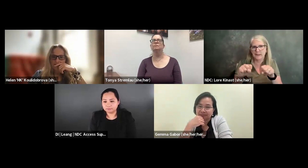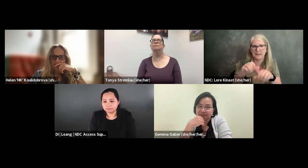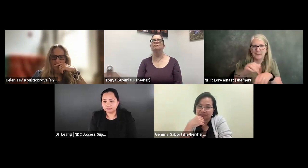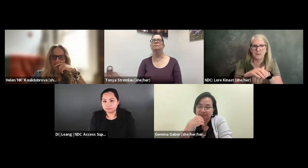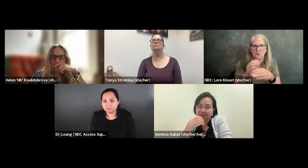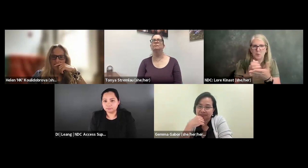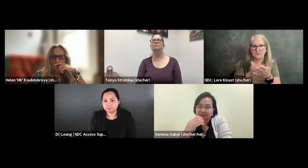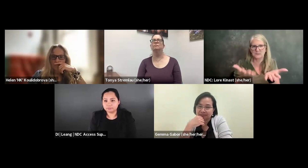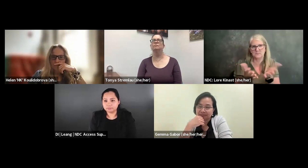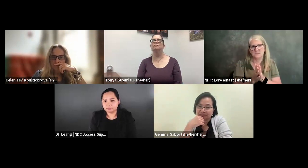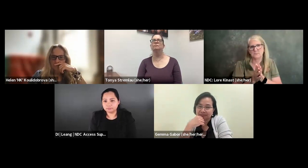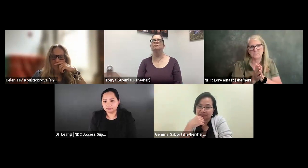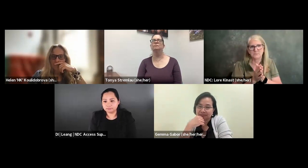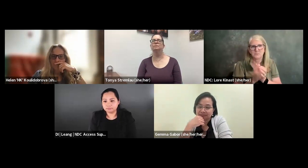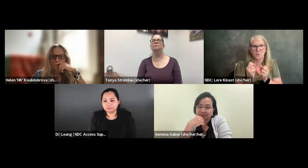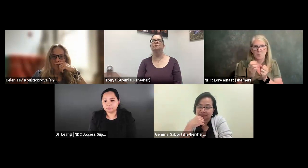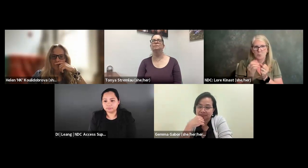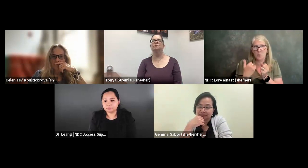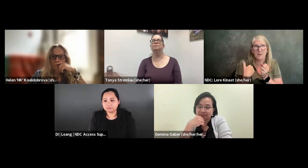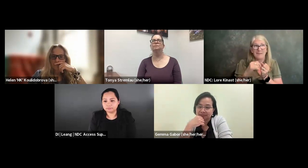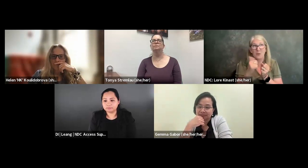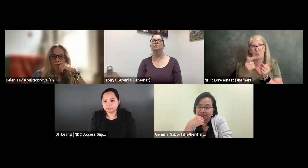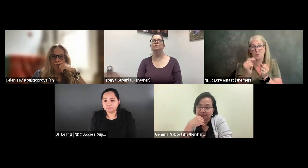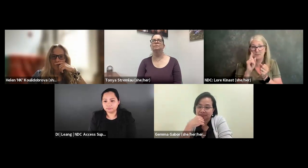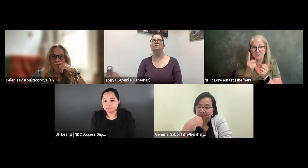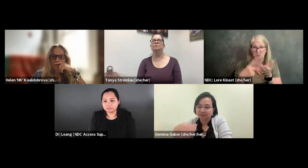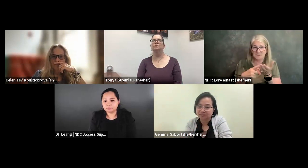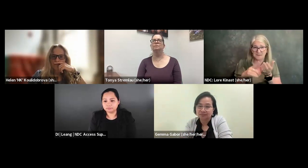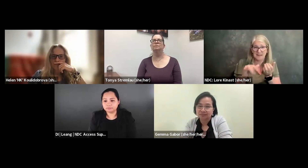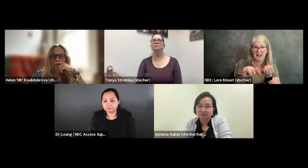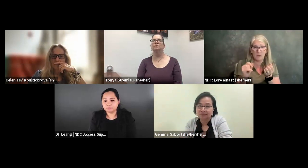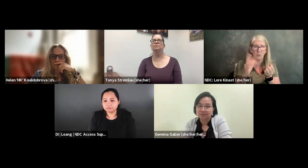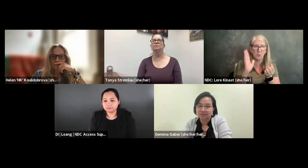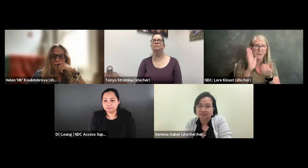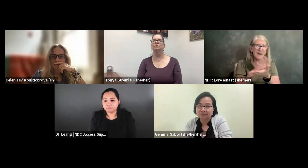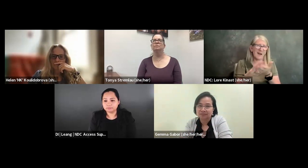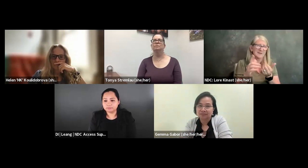as we have a deaf student taking one of our courses.